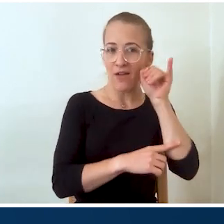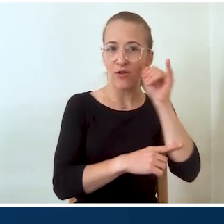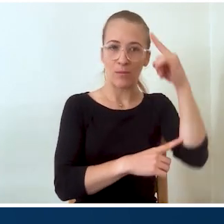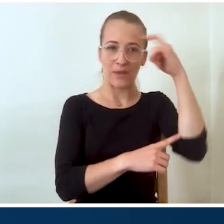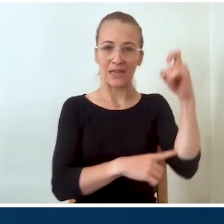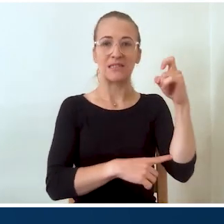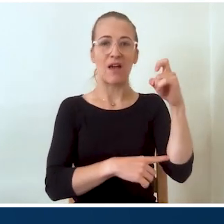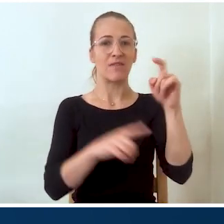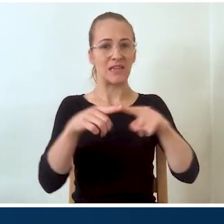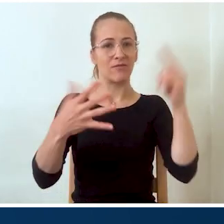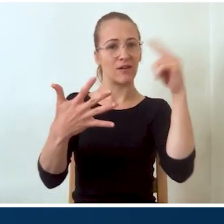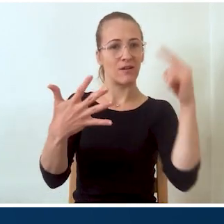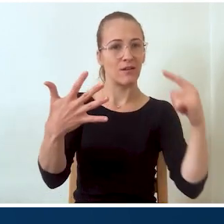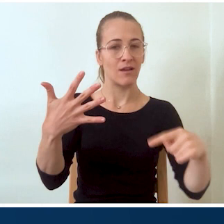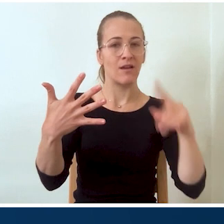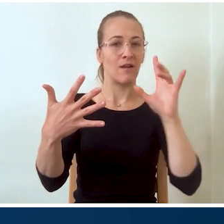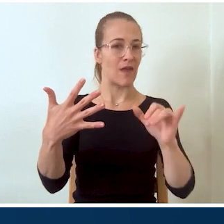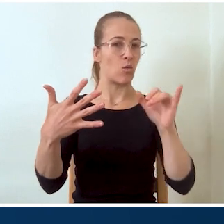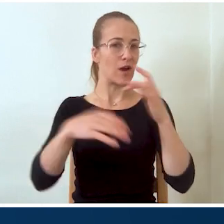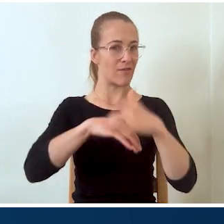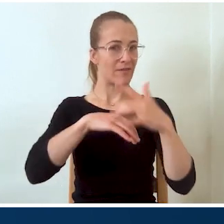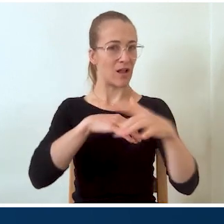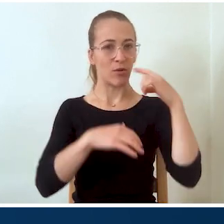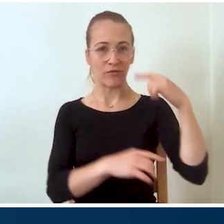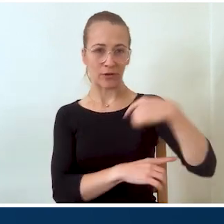that it had that were available to me that I really needed.